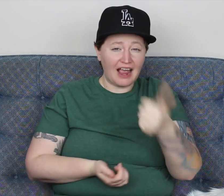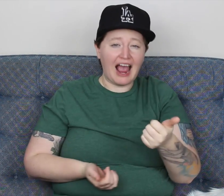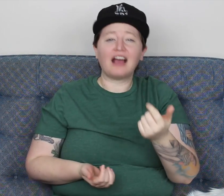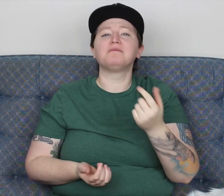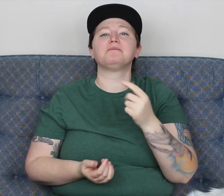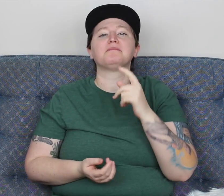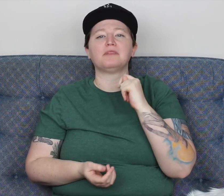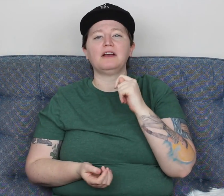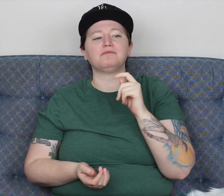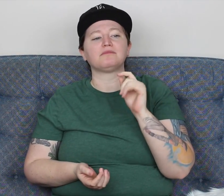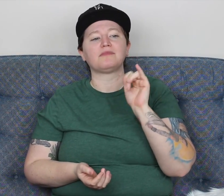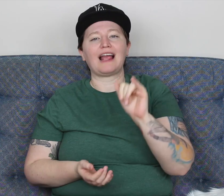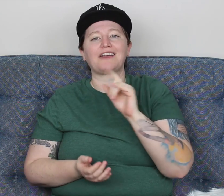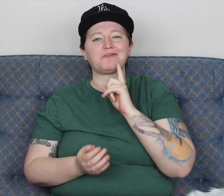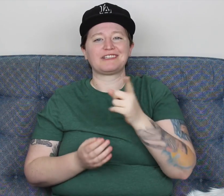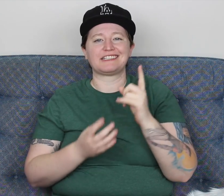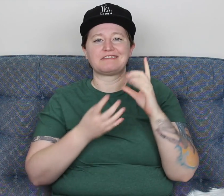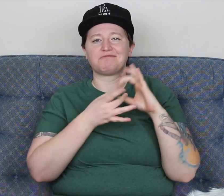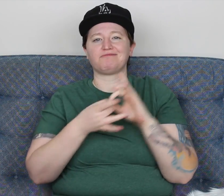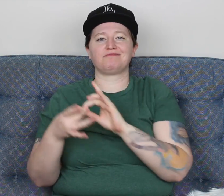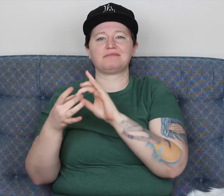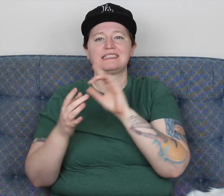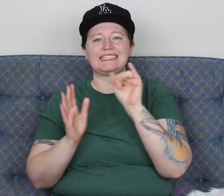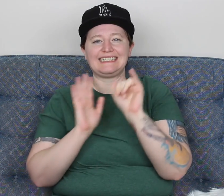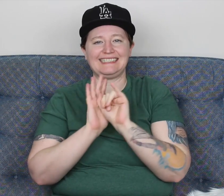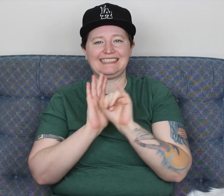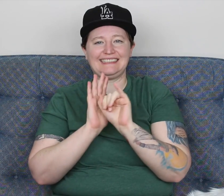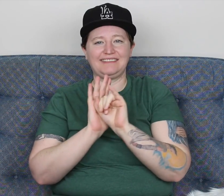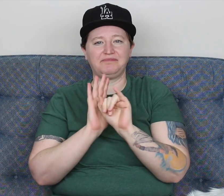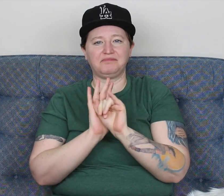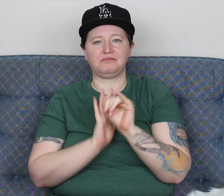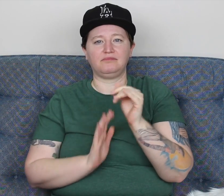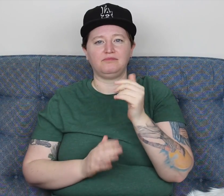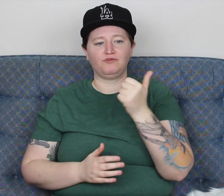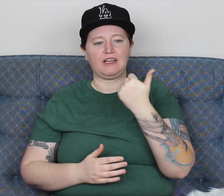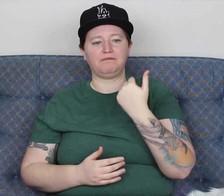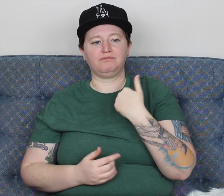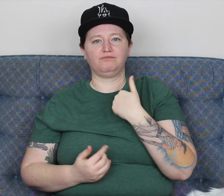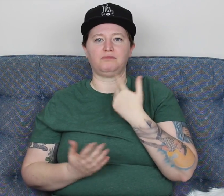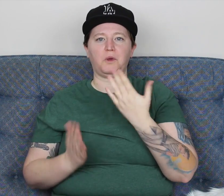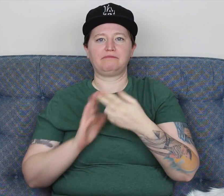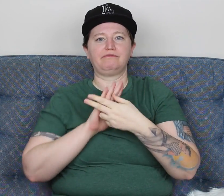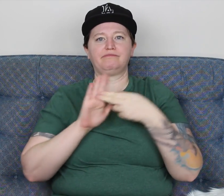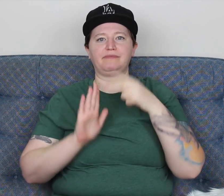Maybe some of you do know though. But that's realated to the sense of identity.